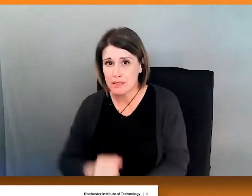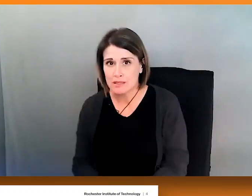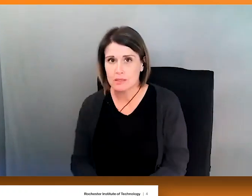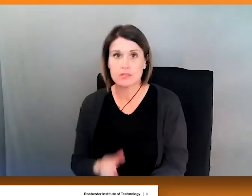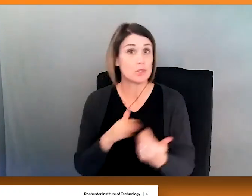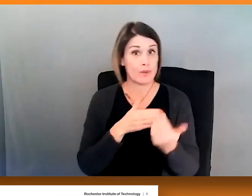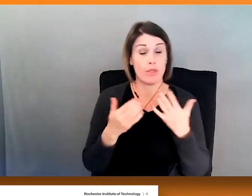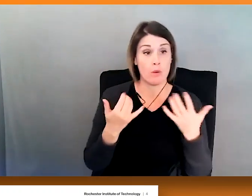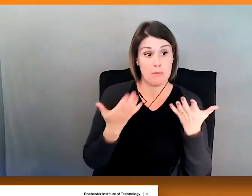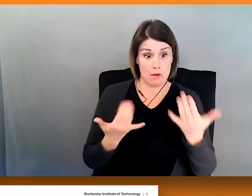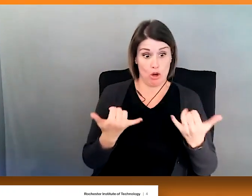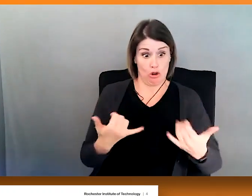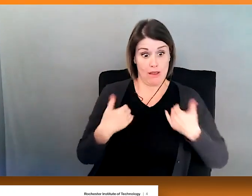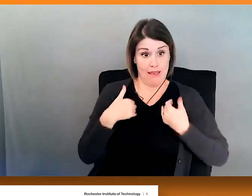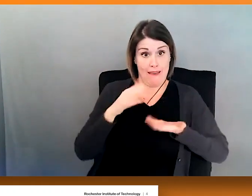You should always be looking for funding.